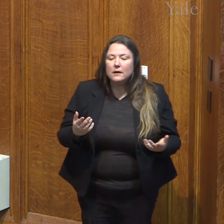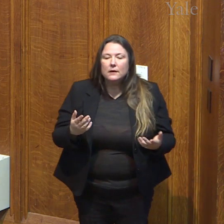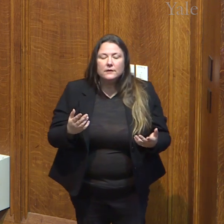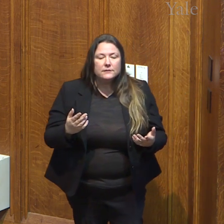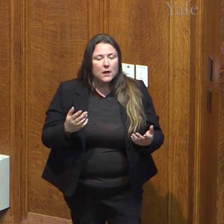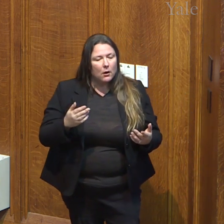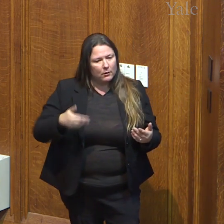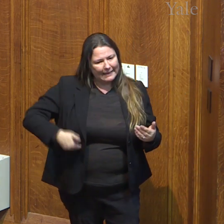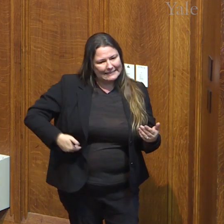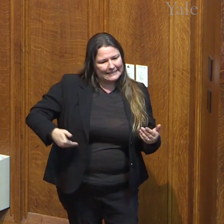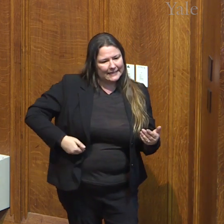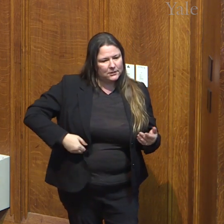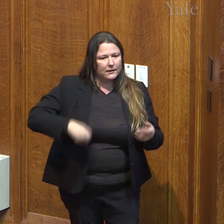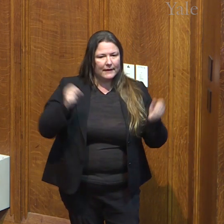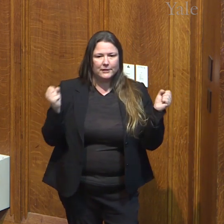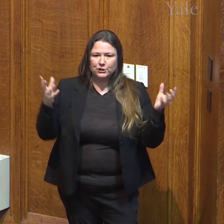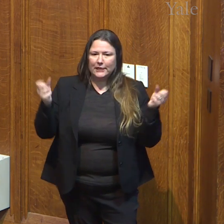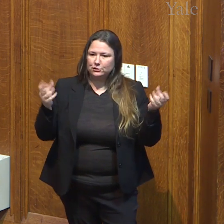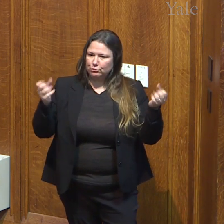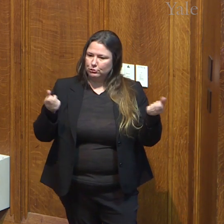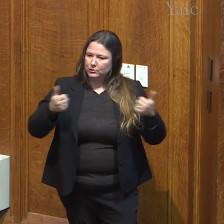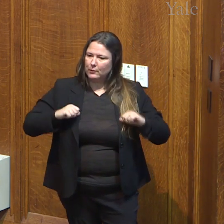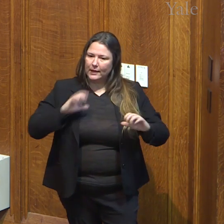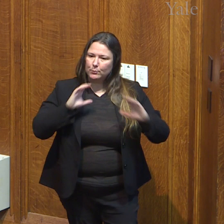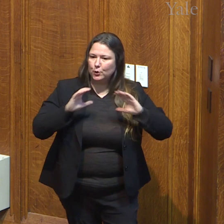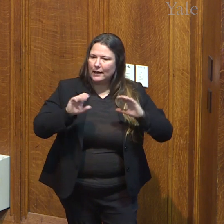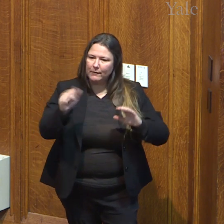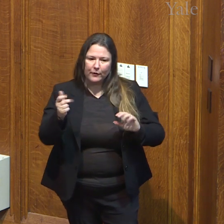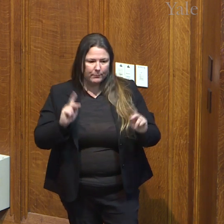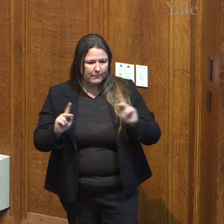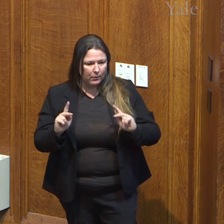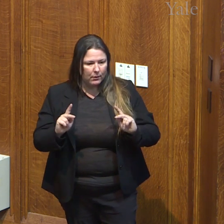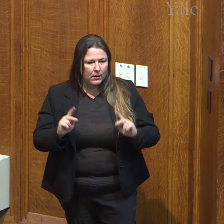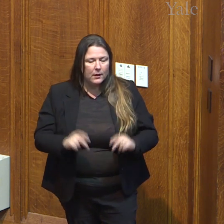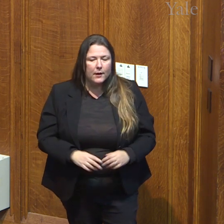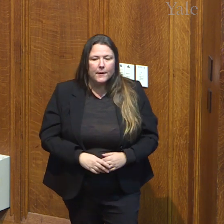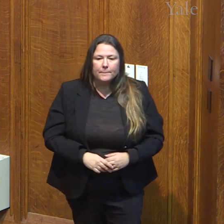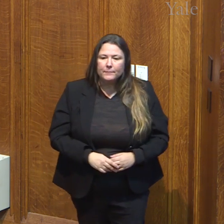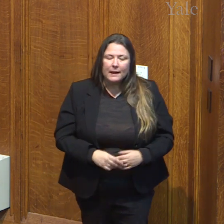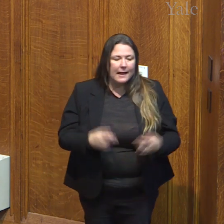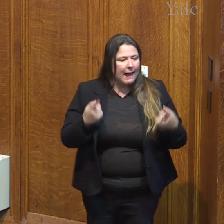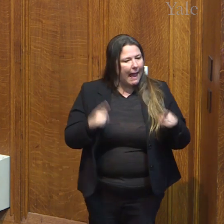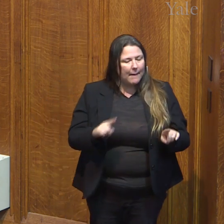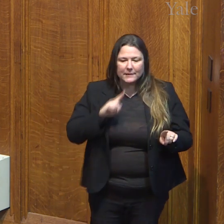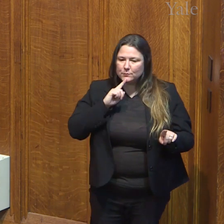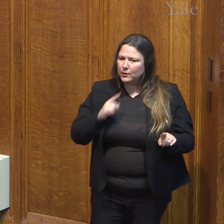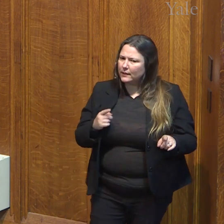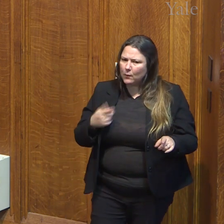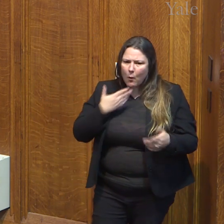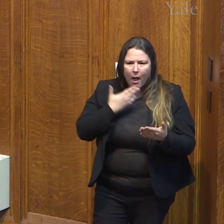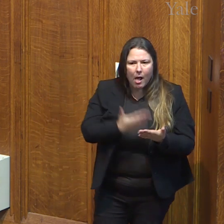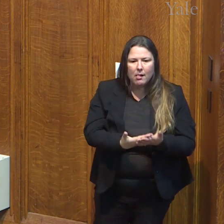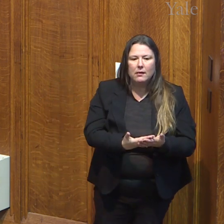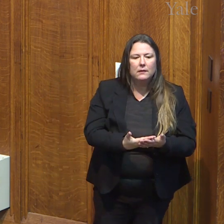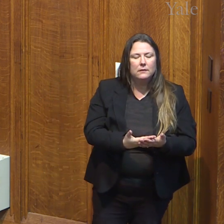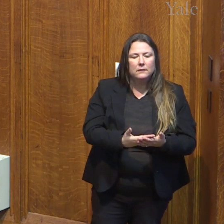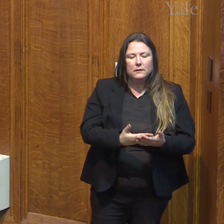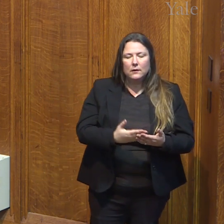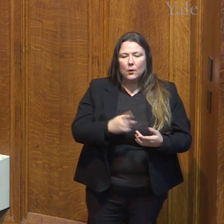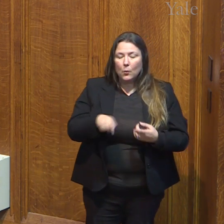in order to communicate with others. They do so extraordinarily and efficiently. Once they are exposed to a signed language